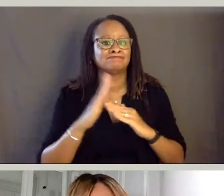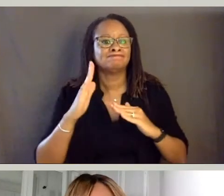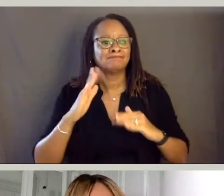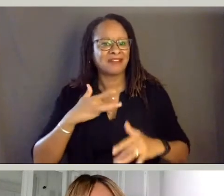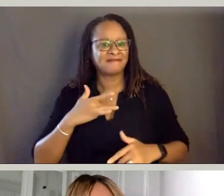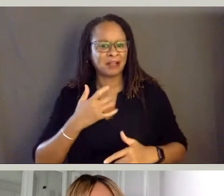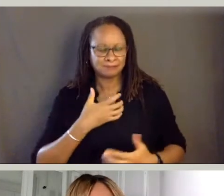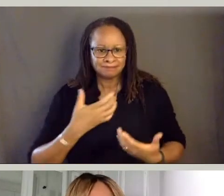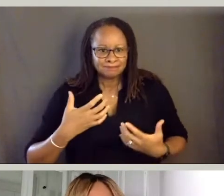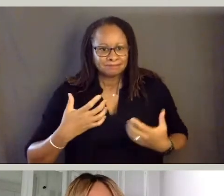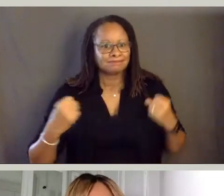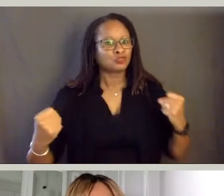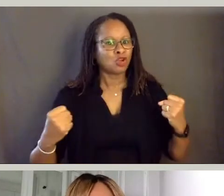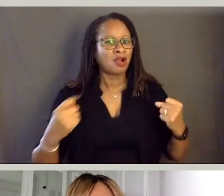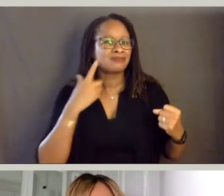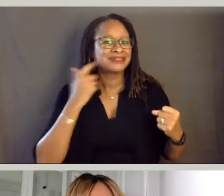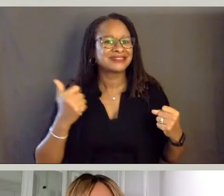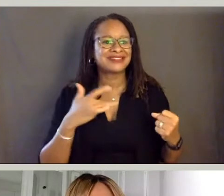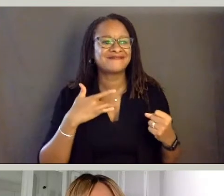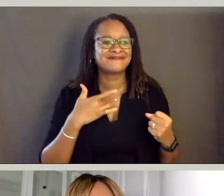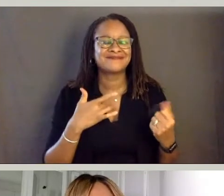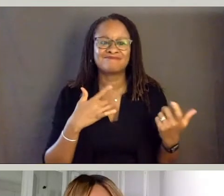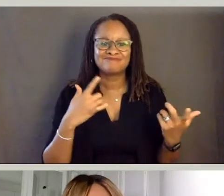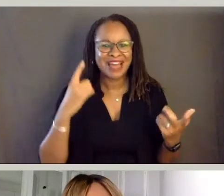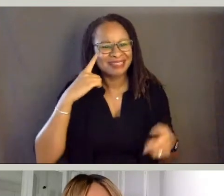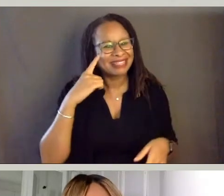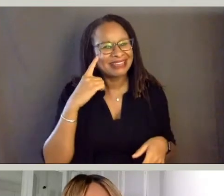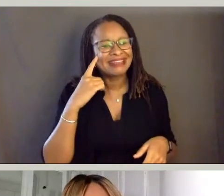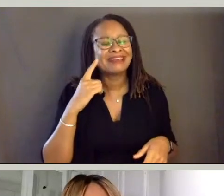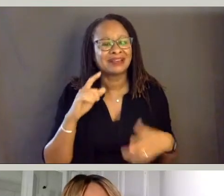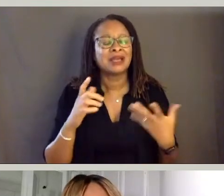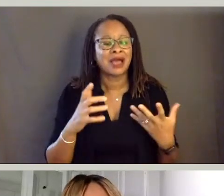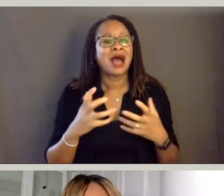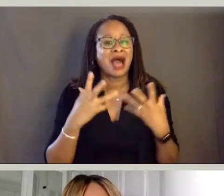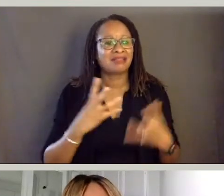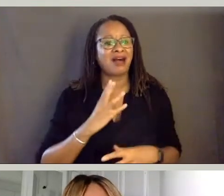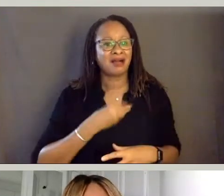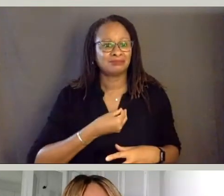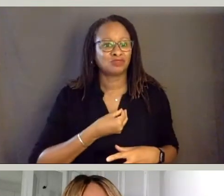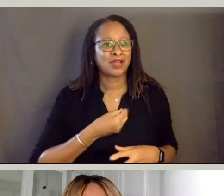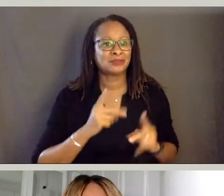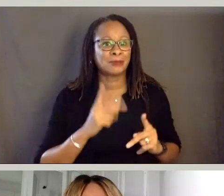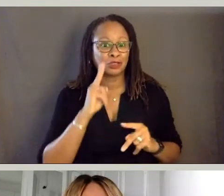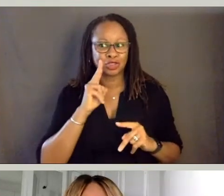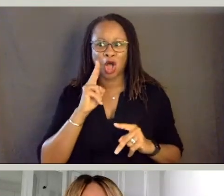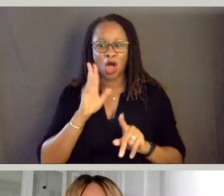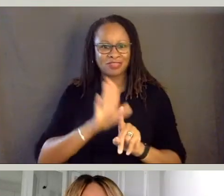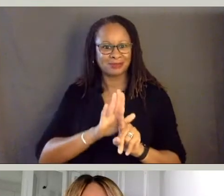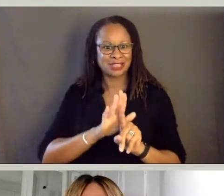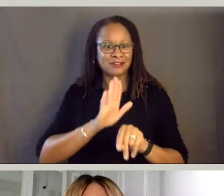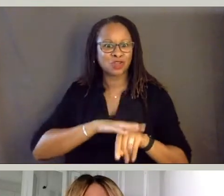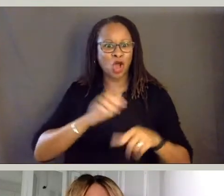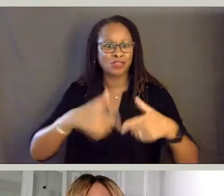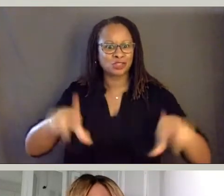because I think a lot of trans folks saw themselves on that screen and saw themselves reflected